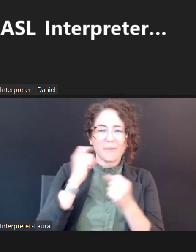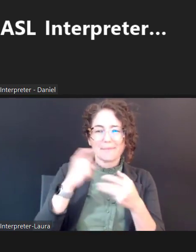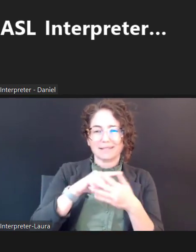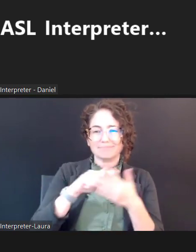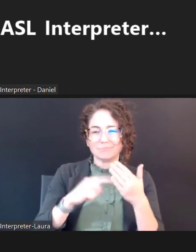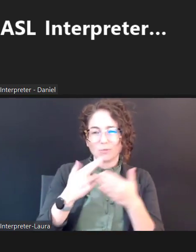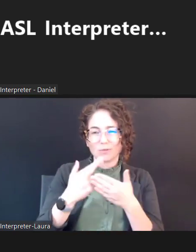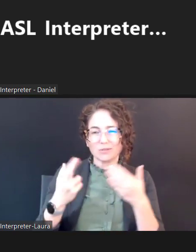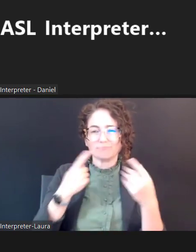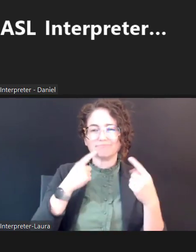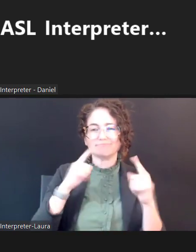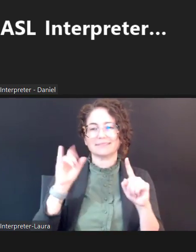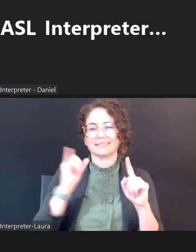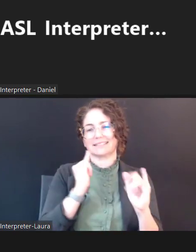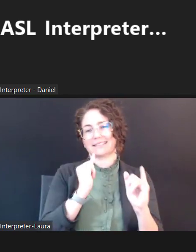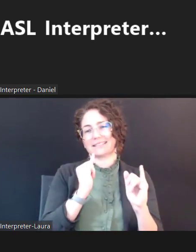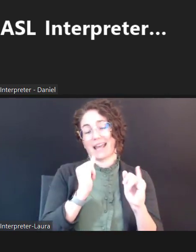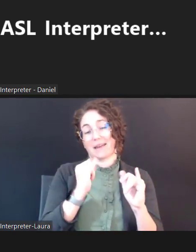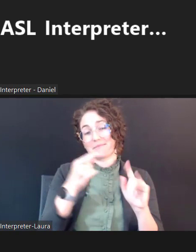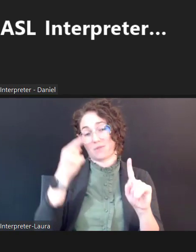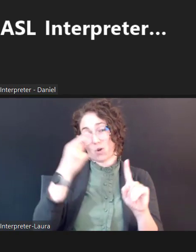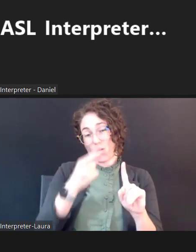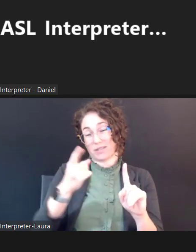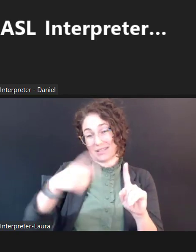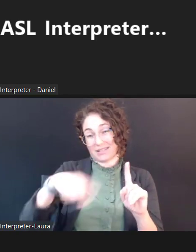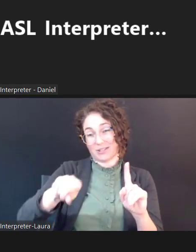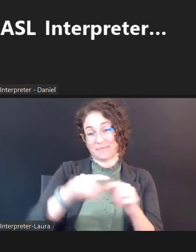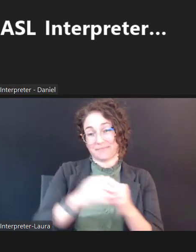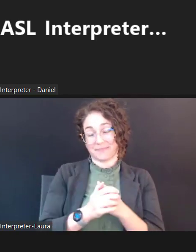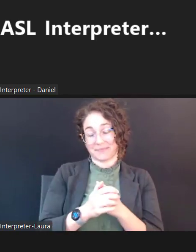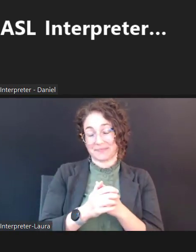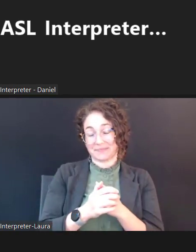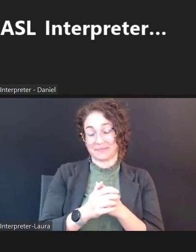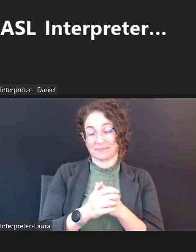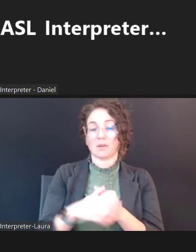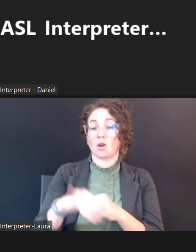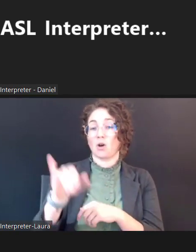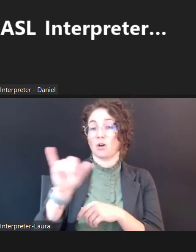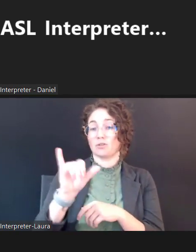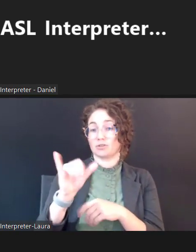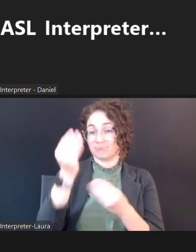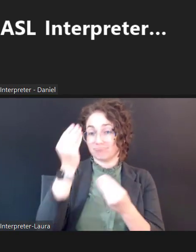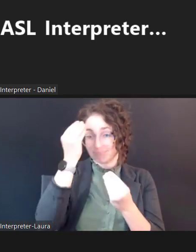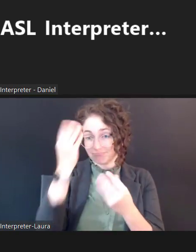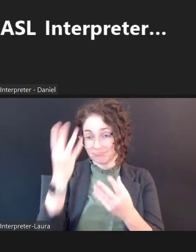Also, want to know one of many -- oh, we also want to make sure know